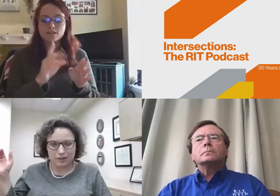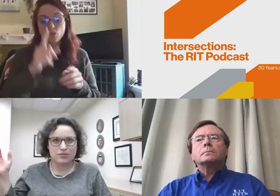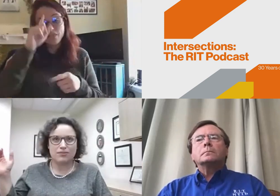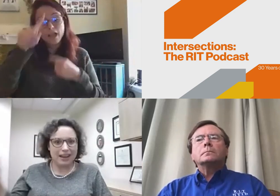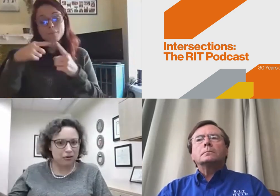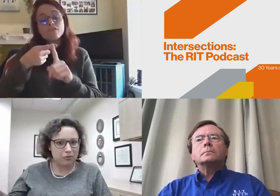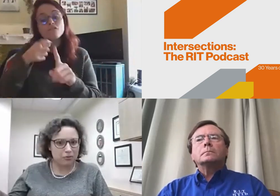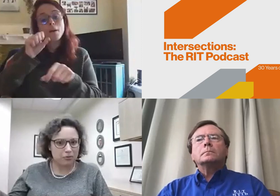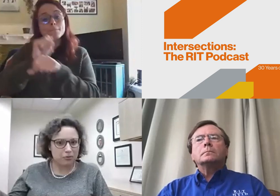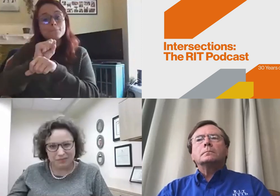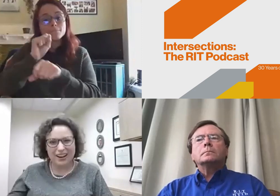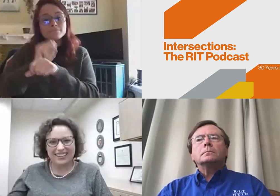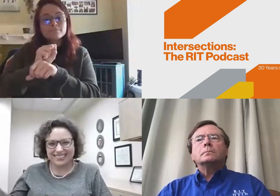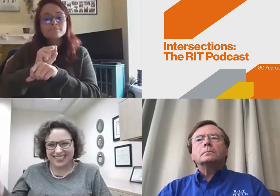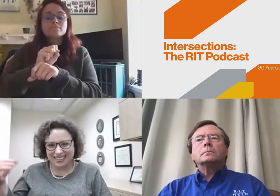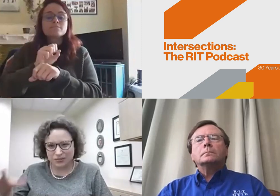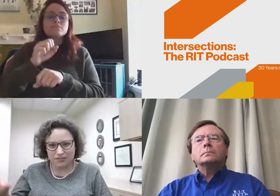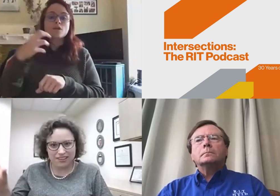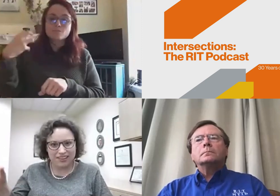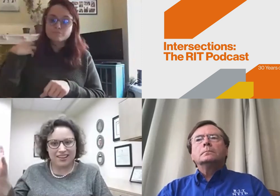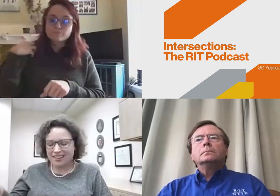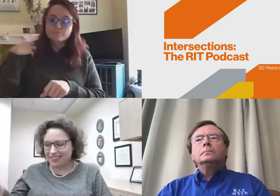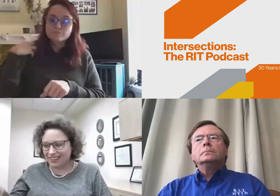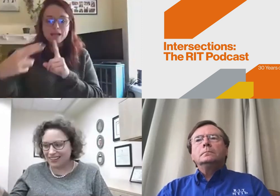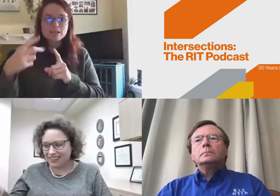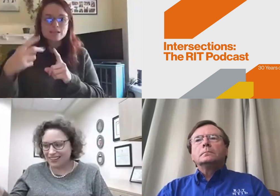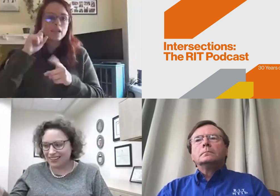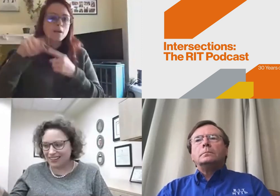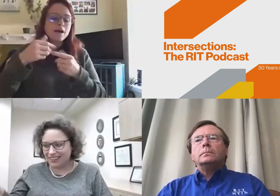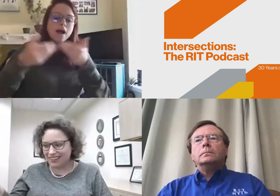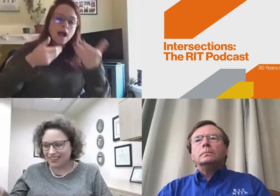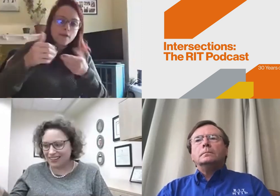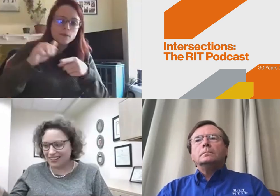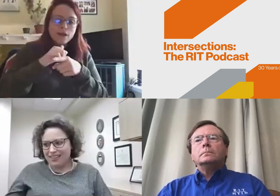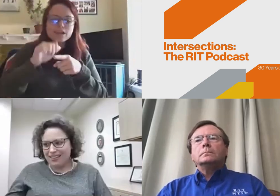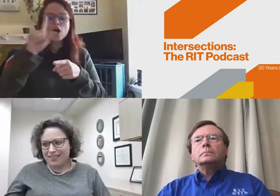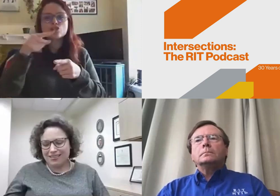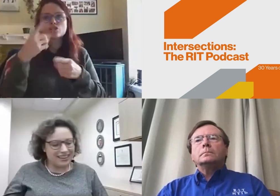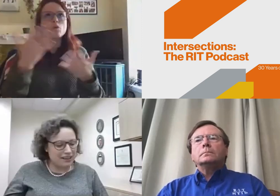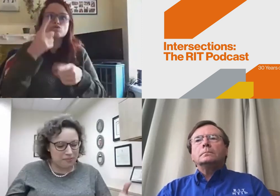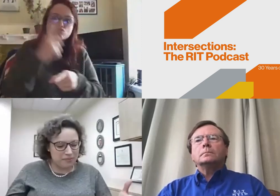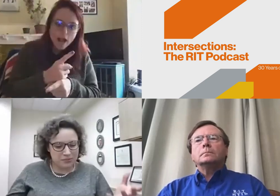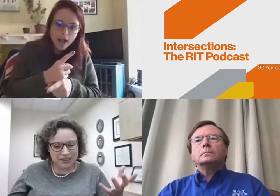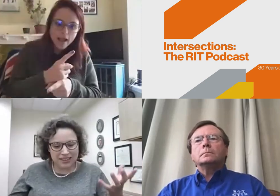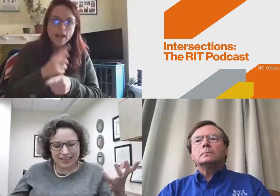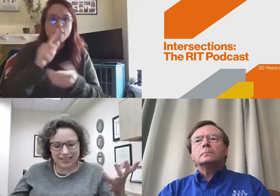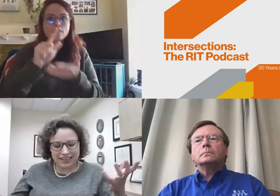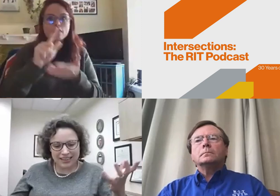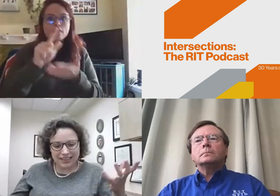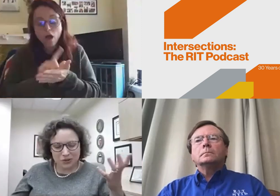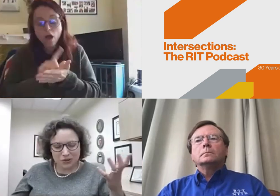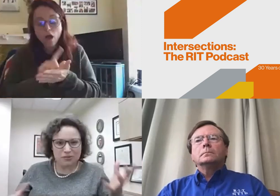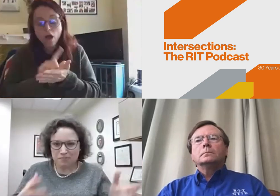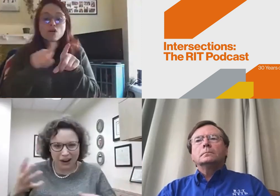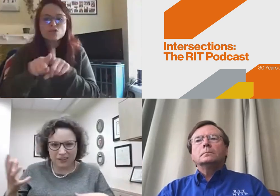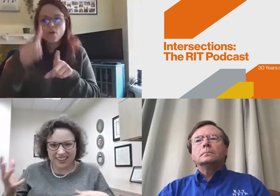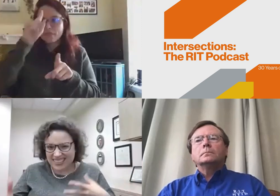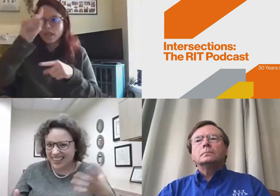of equitable hiring practices and the letter of the law, but thinking from this really